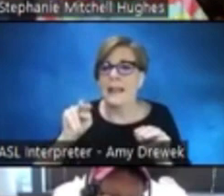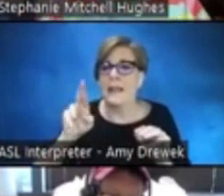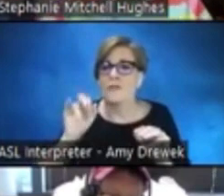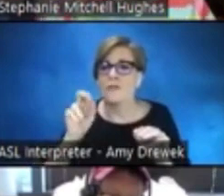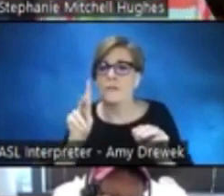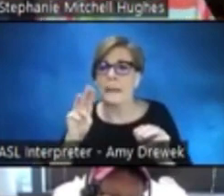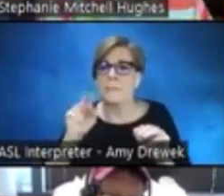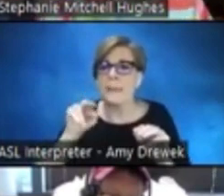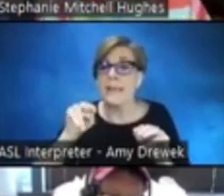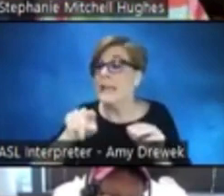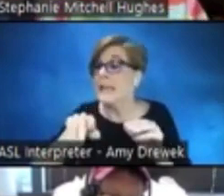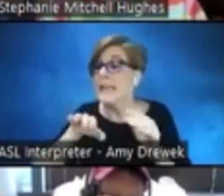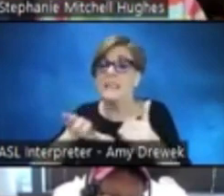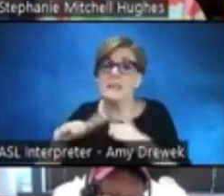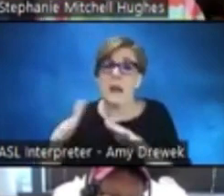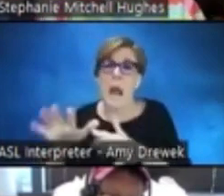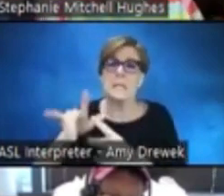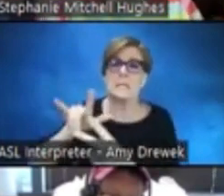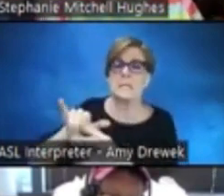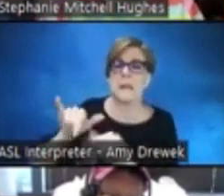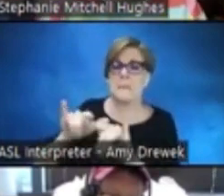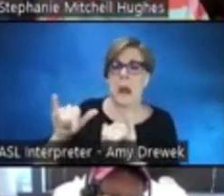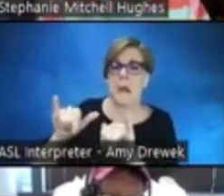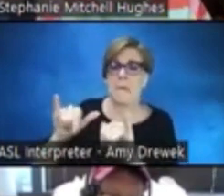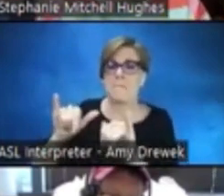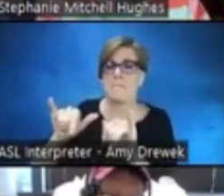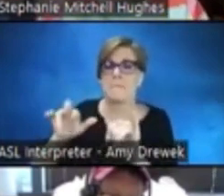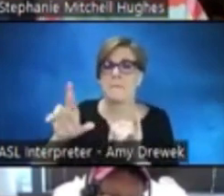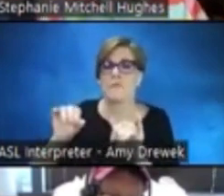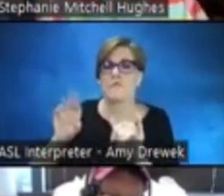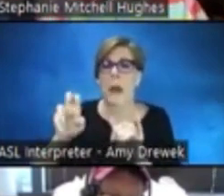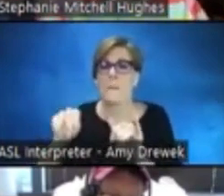SAME TIME ROBIN WILLIAMS DIED.